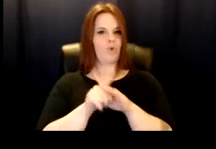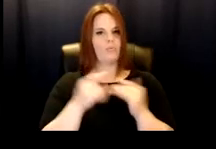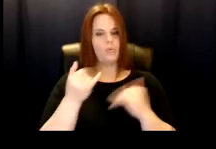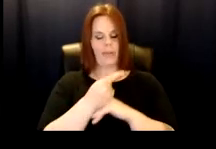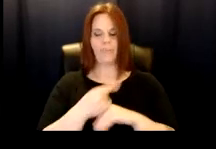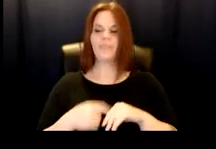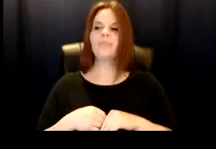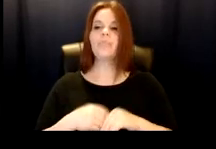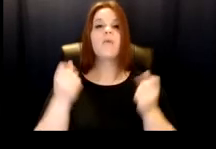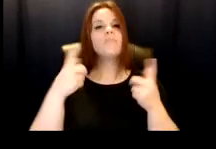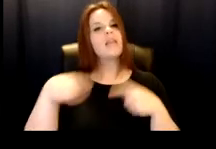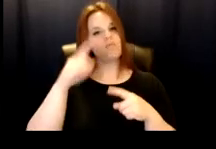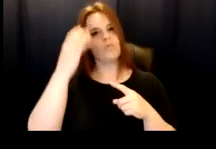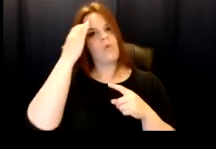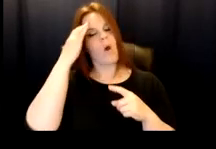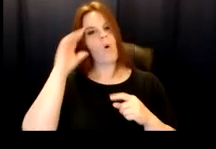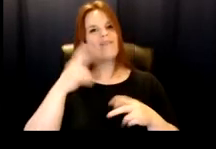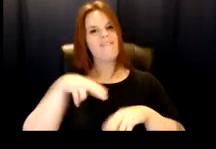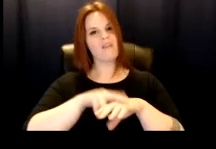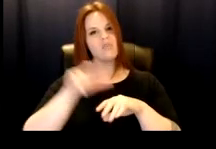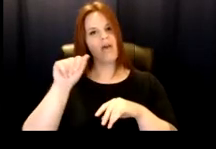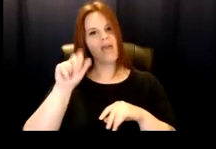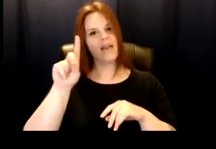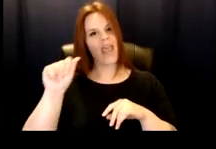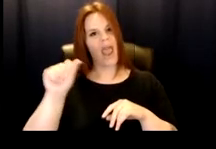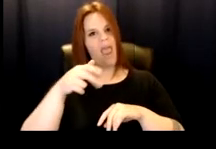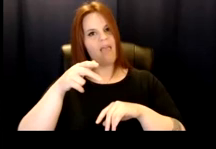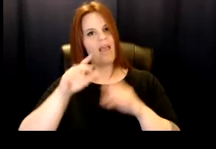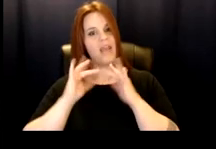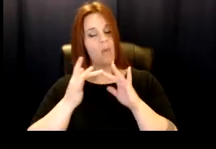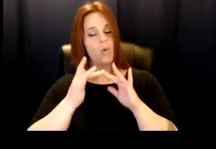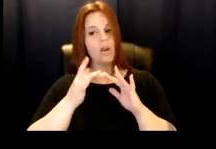are familiar with the National ADA Network, but those who are not, it's made up of 10